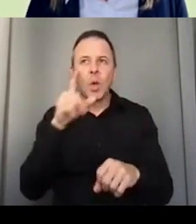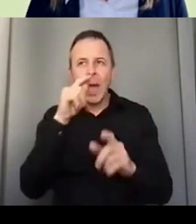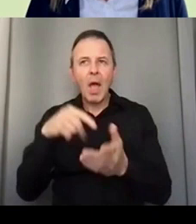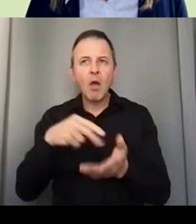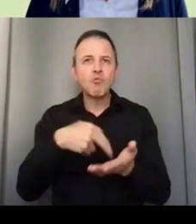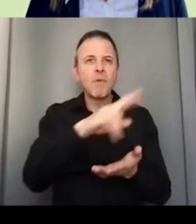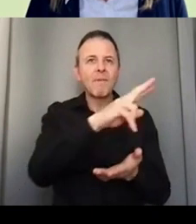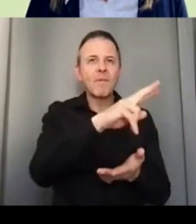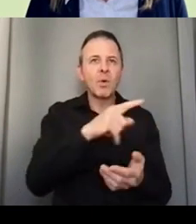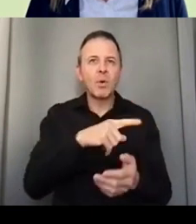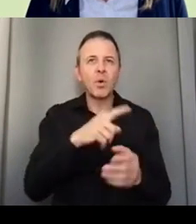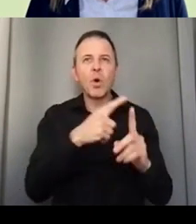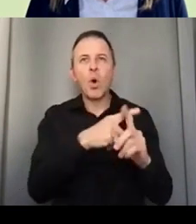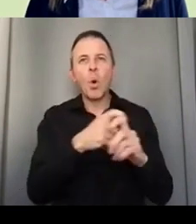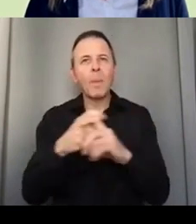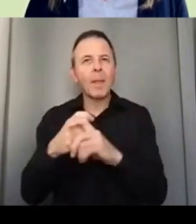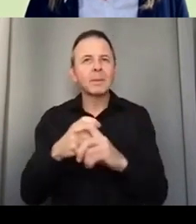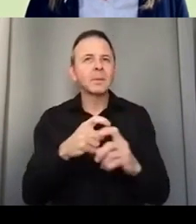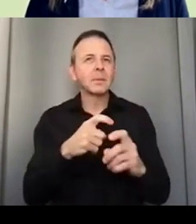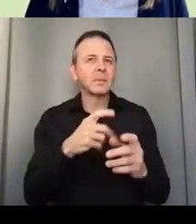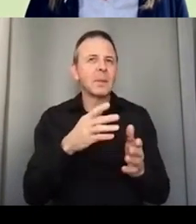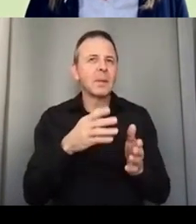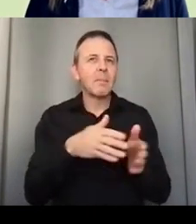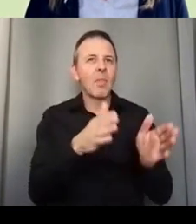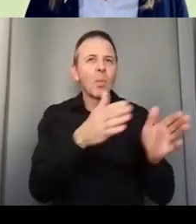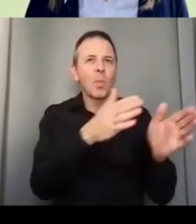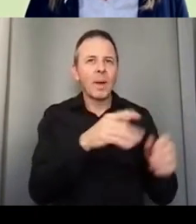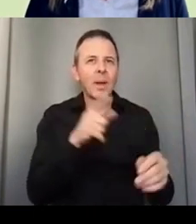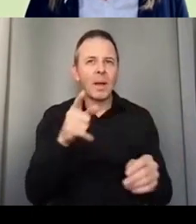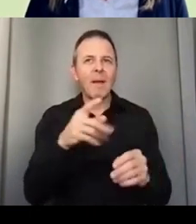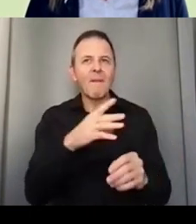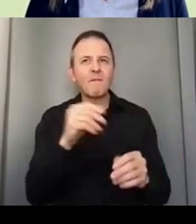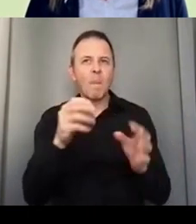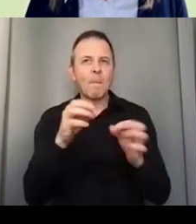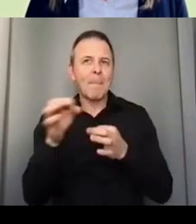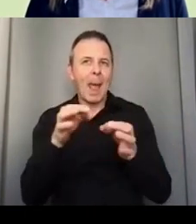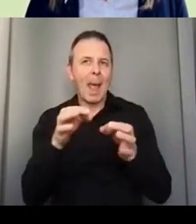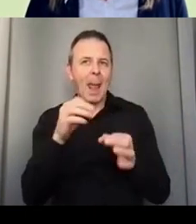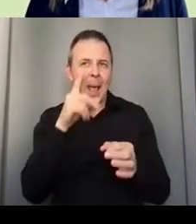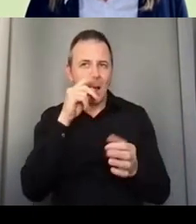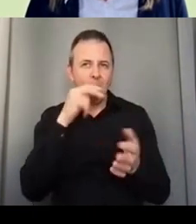via a LAC or a planner not there are there is are, there are specific